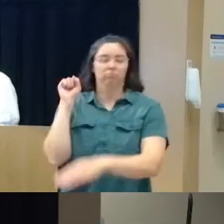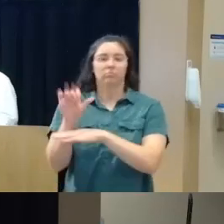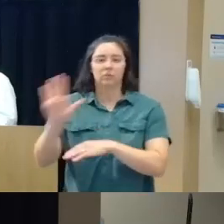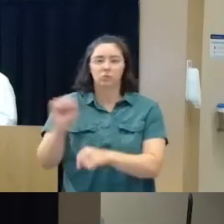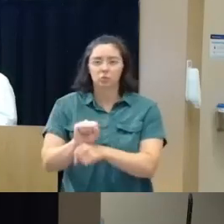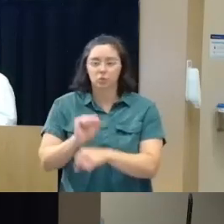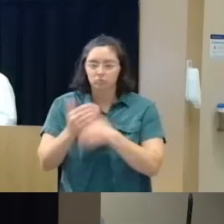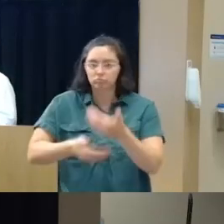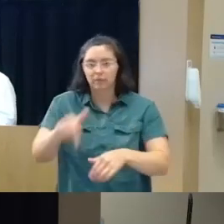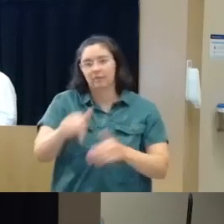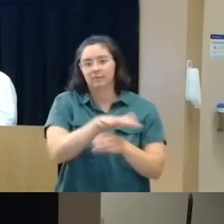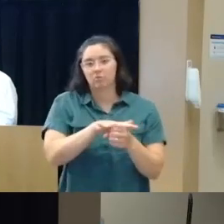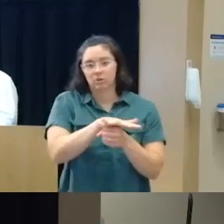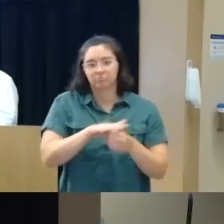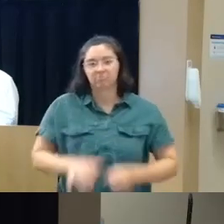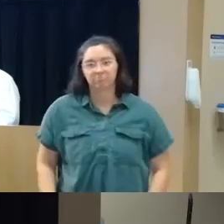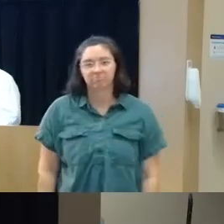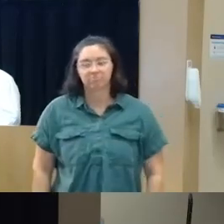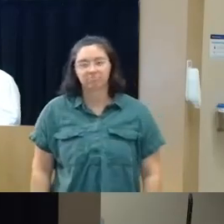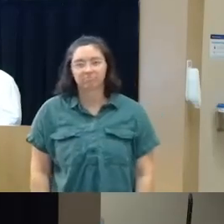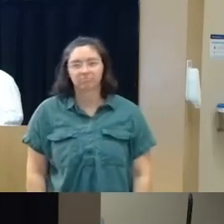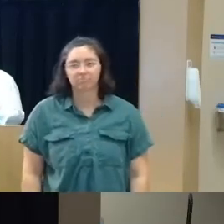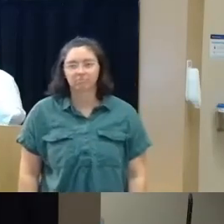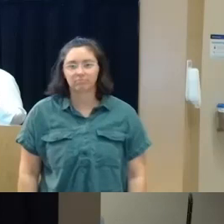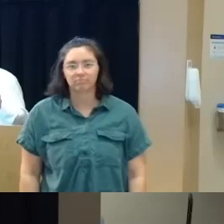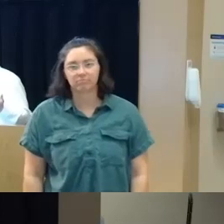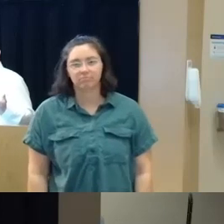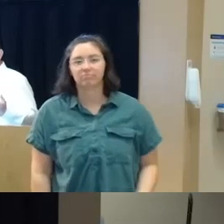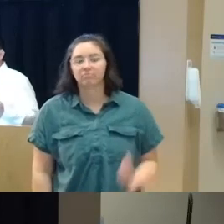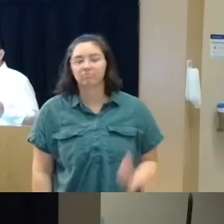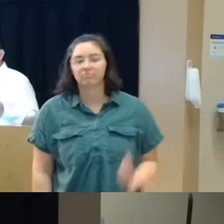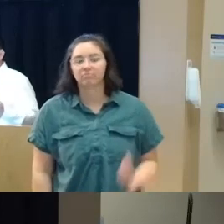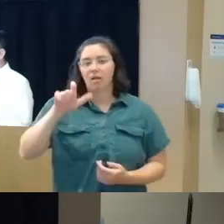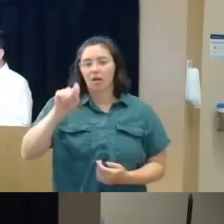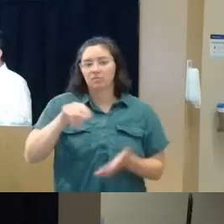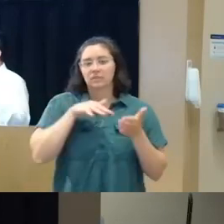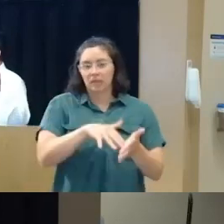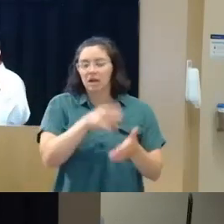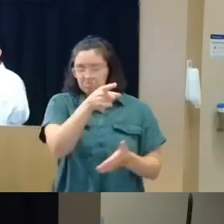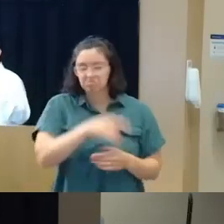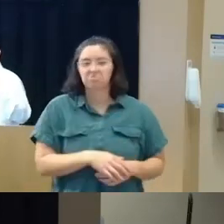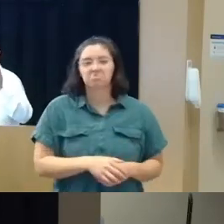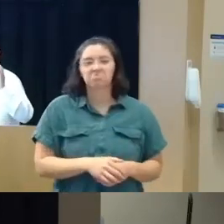continues to do in this area and so this was our pilot study uh so you know I took some patience